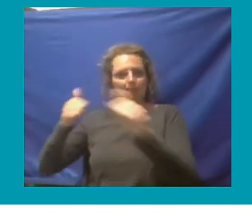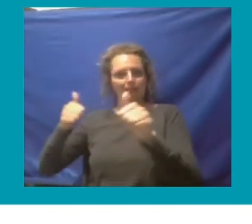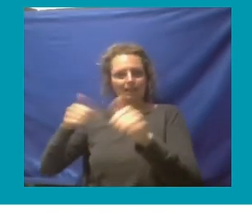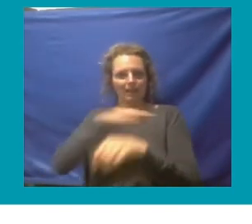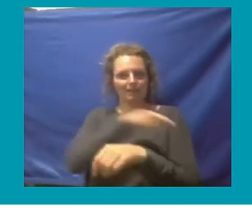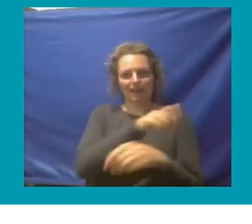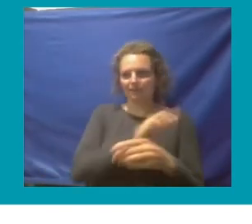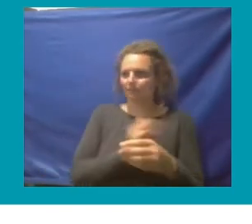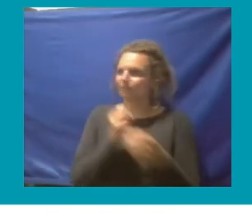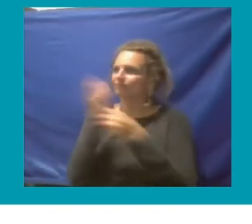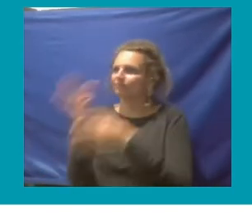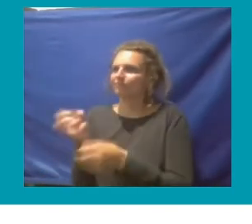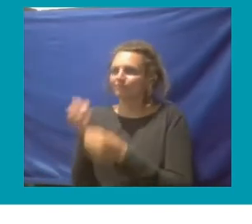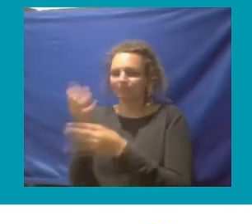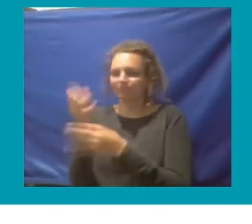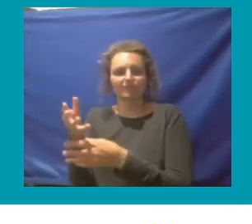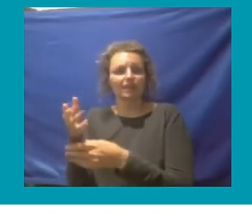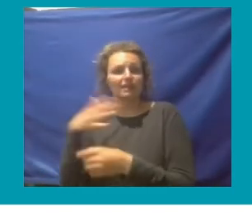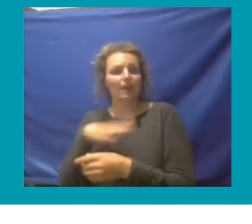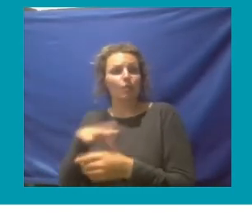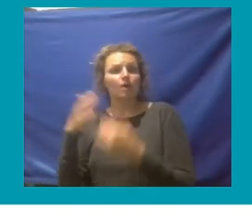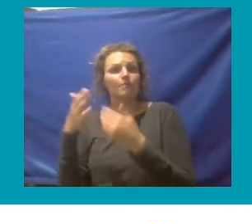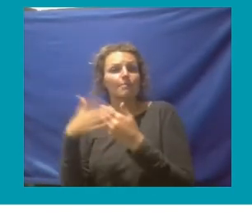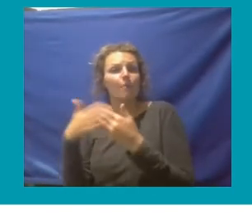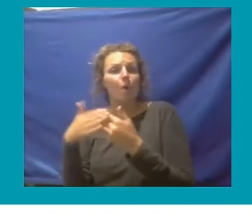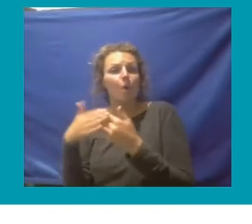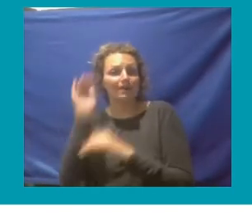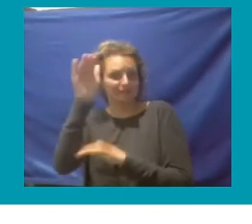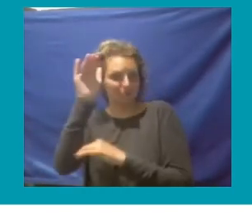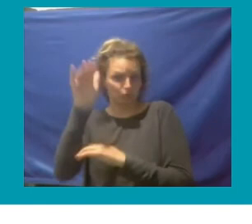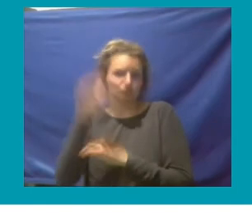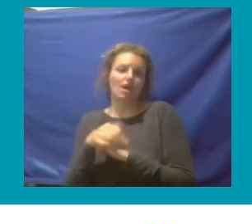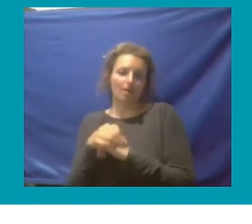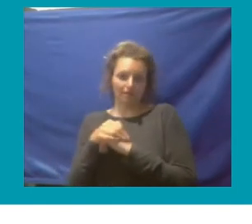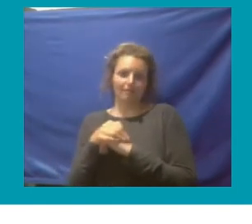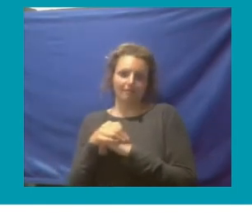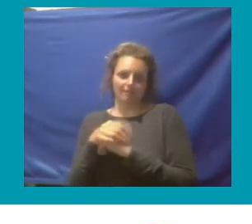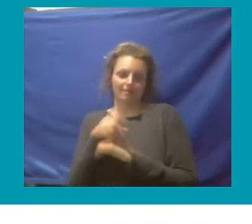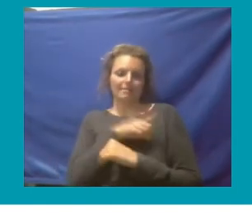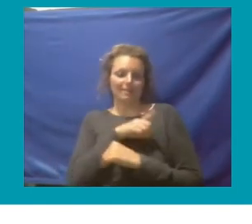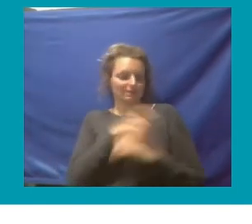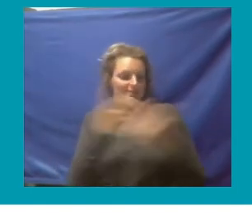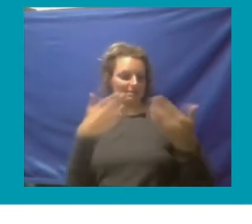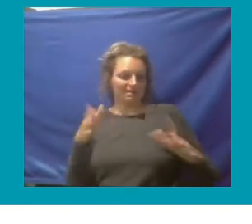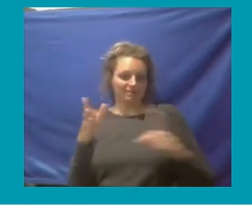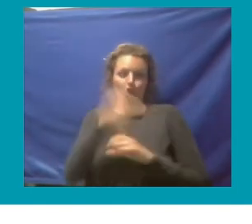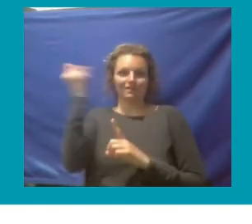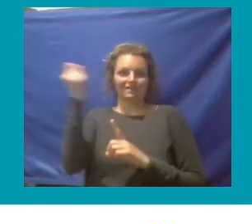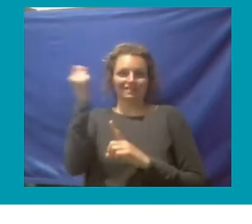we've gained so much from it. So we're a huge advocate of supported employment and supported internships and apprenticeships.